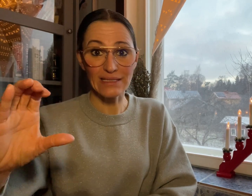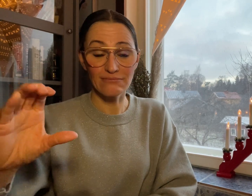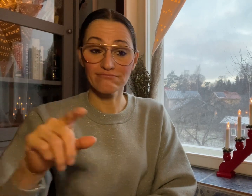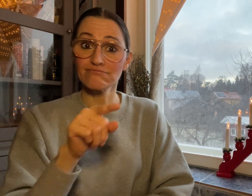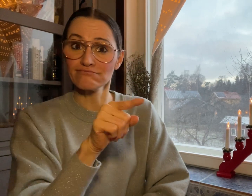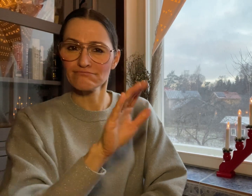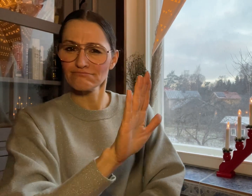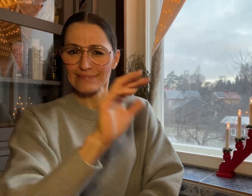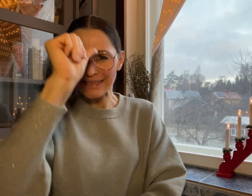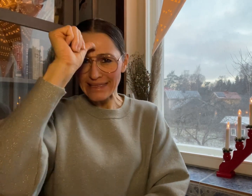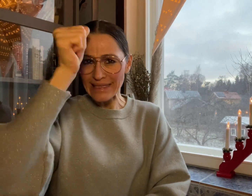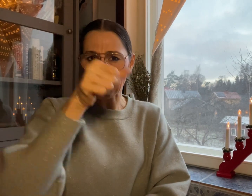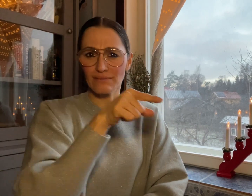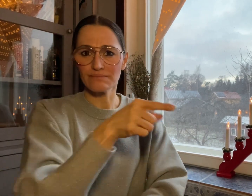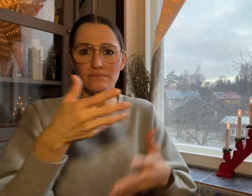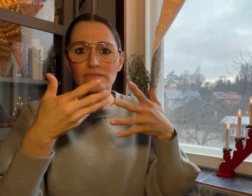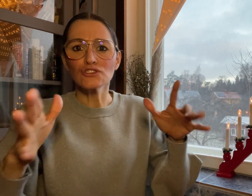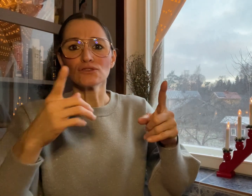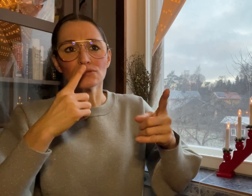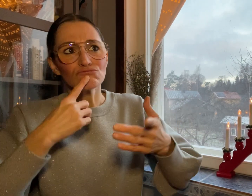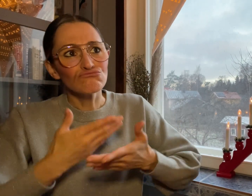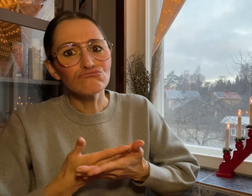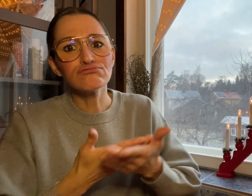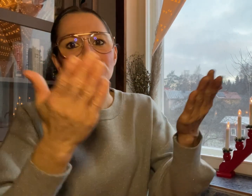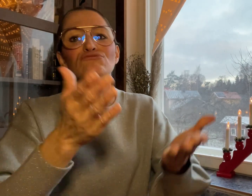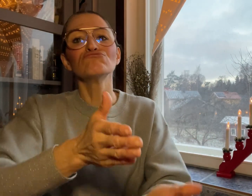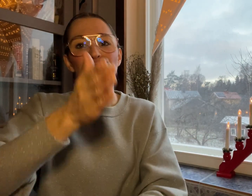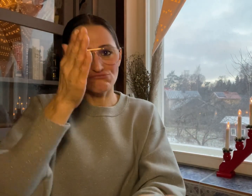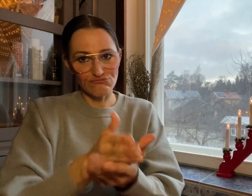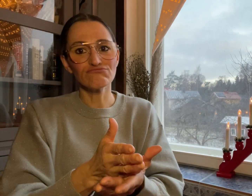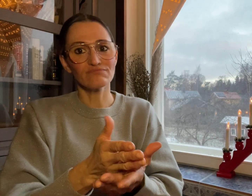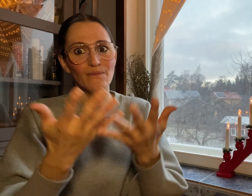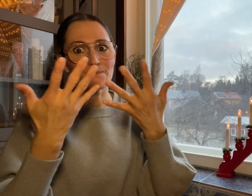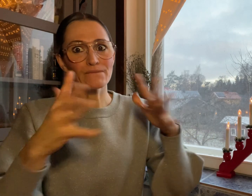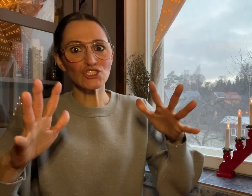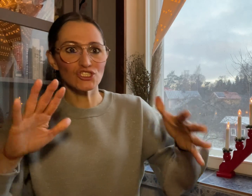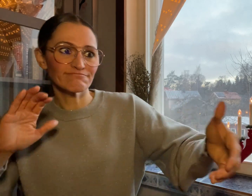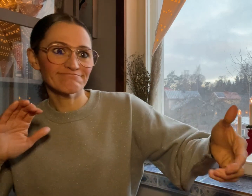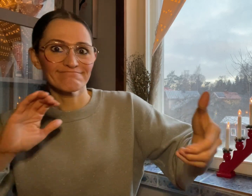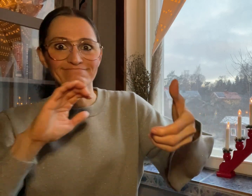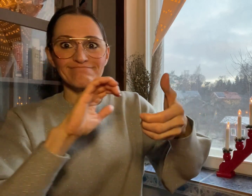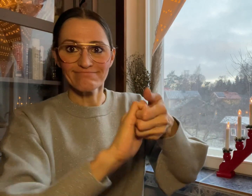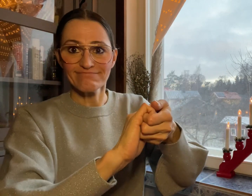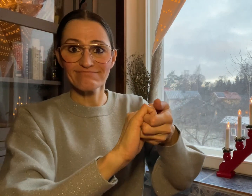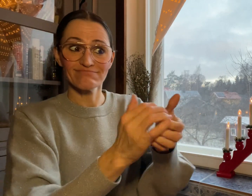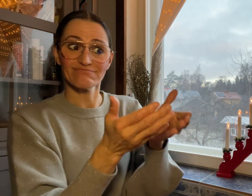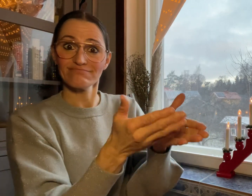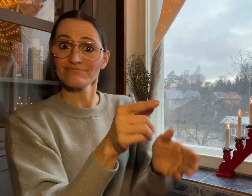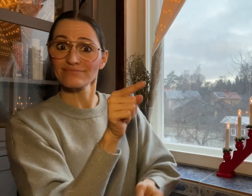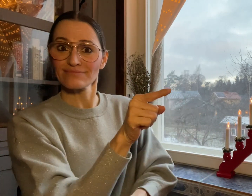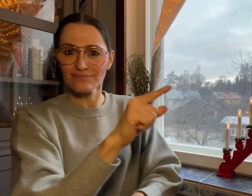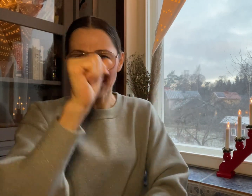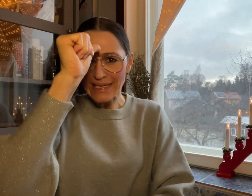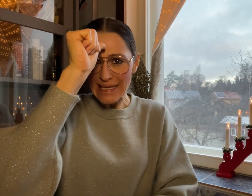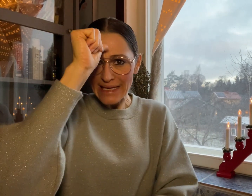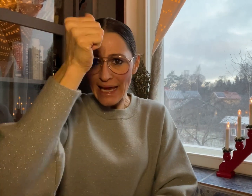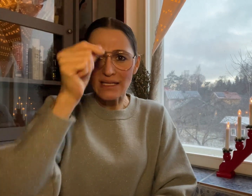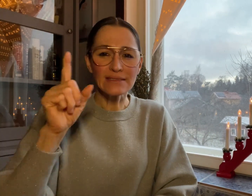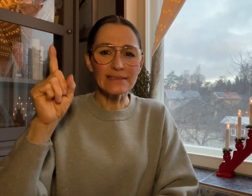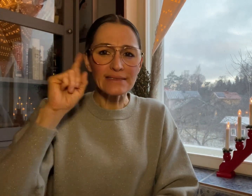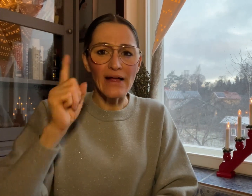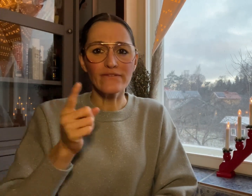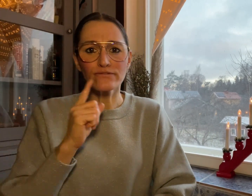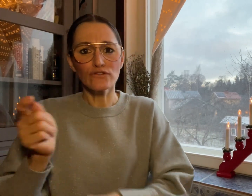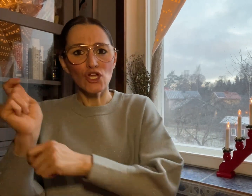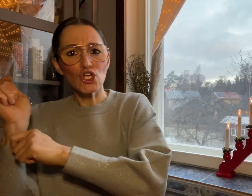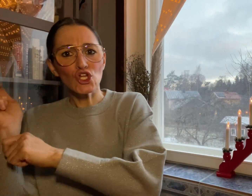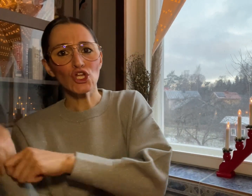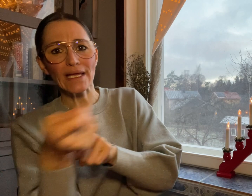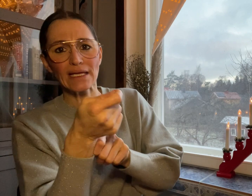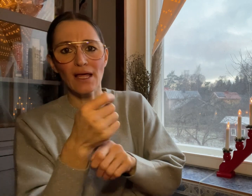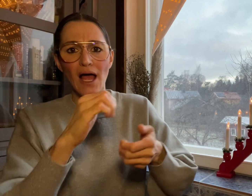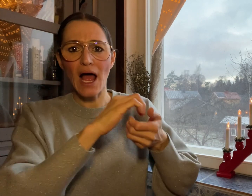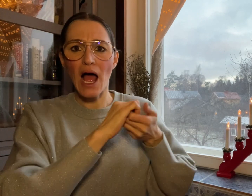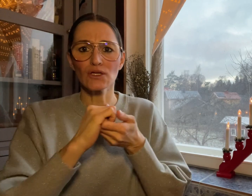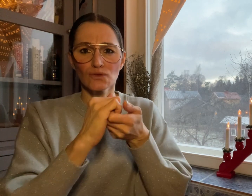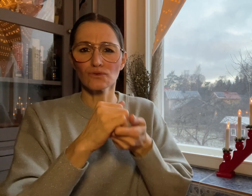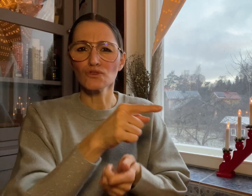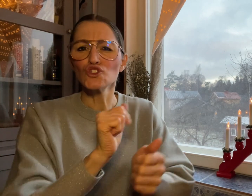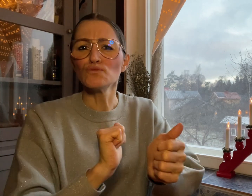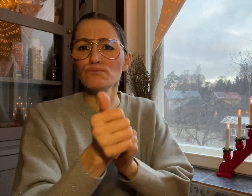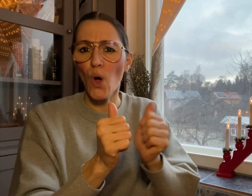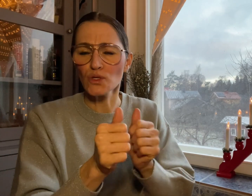with the Indian Deaf Cricket Association (IDCA) to promote